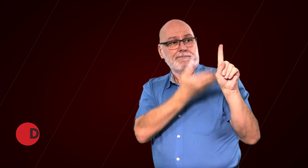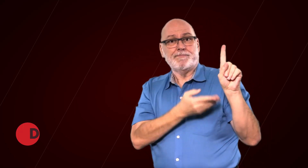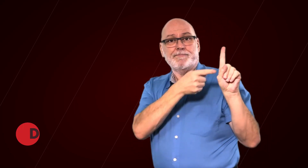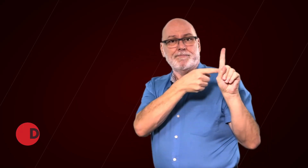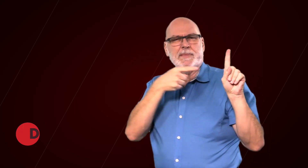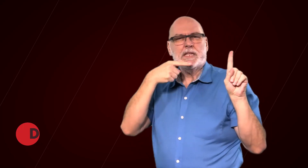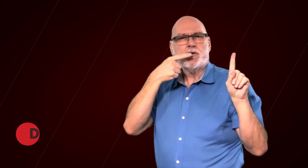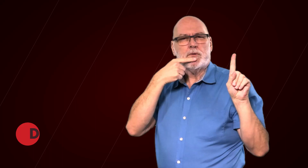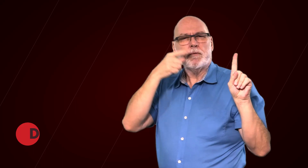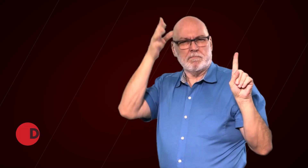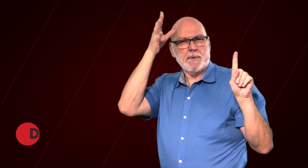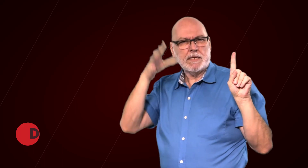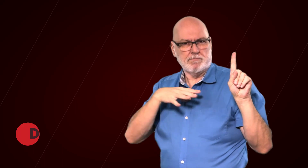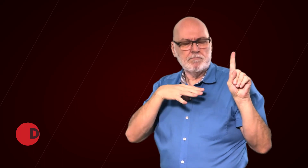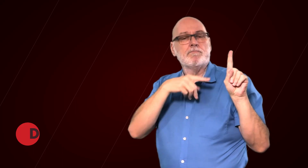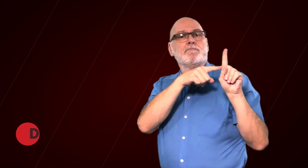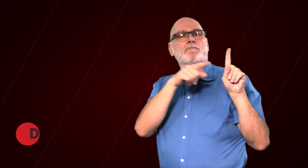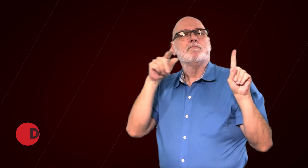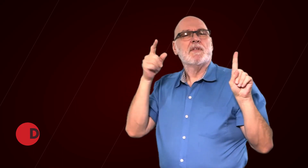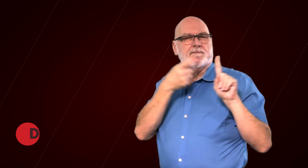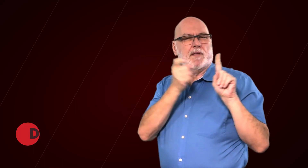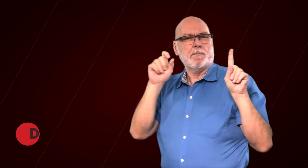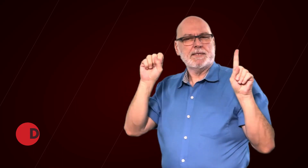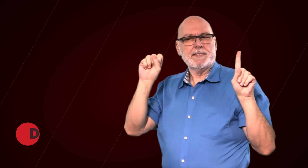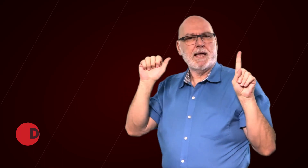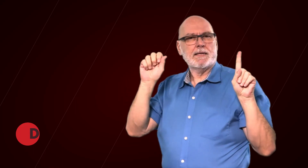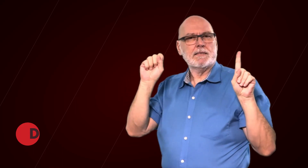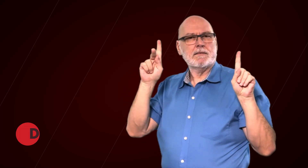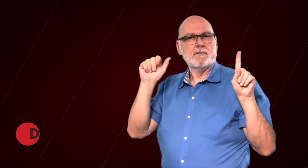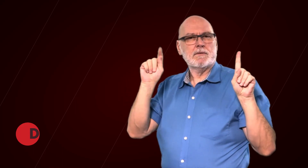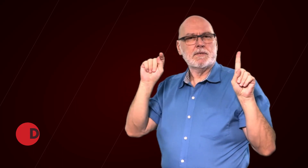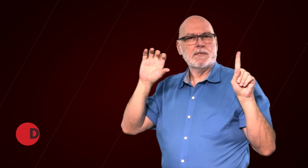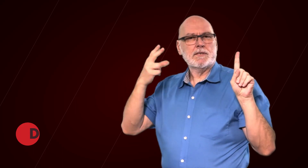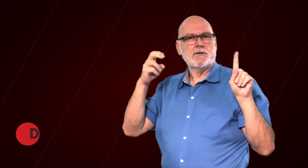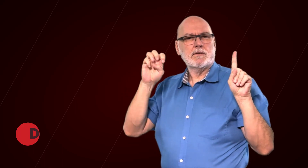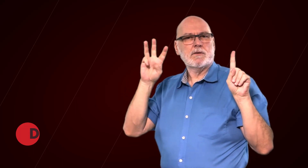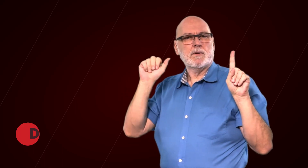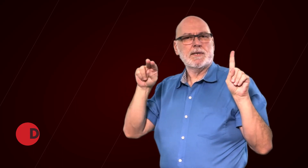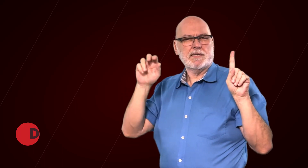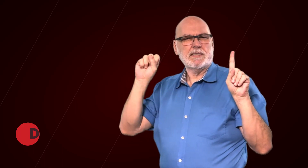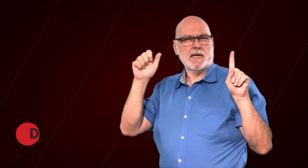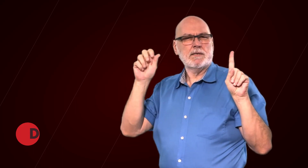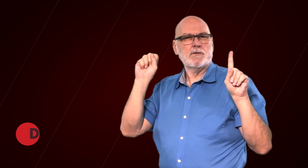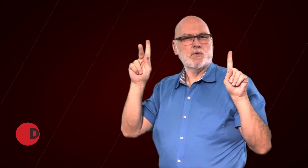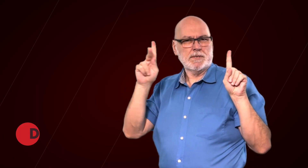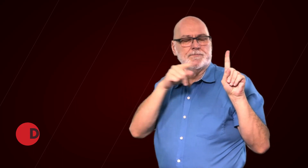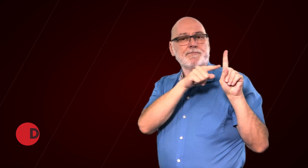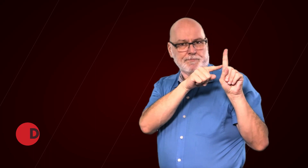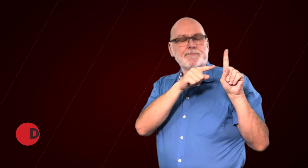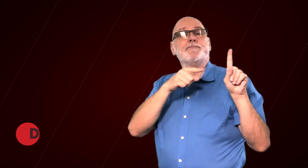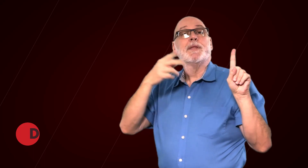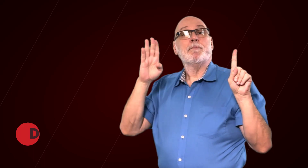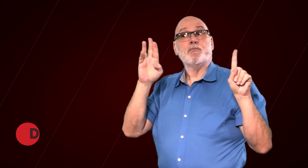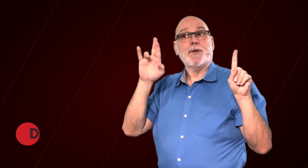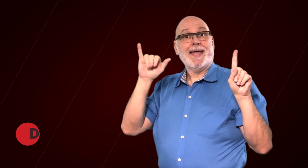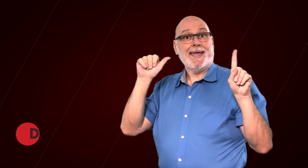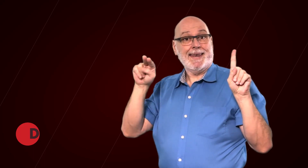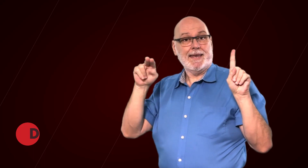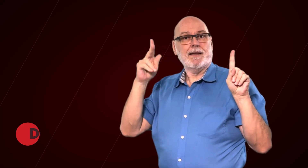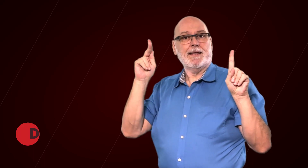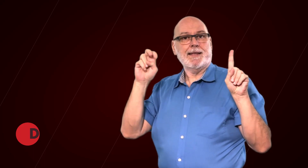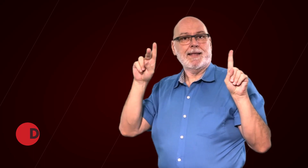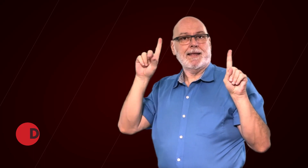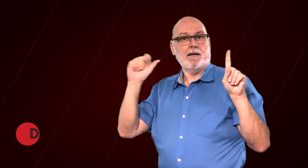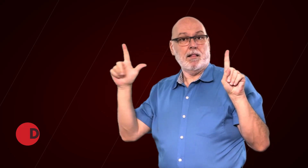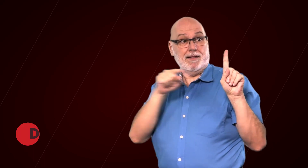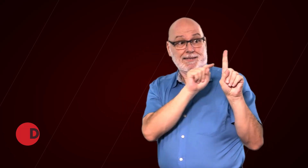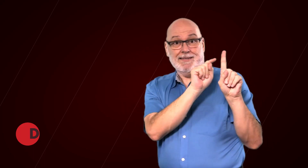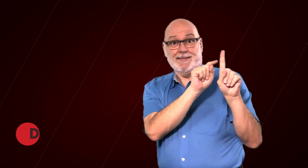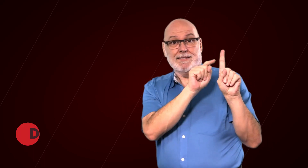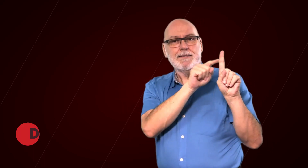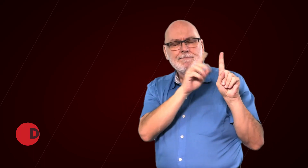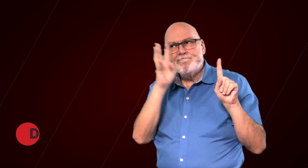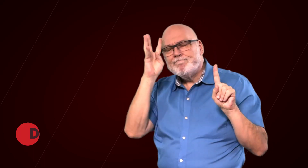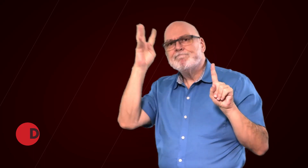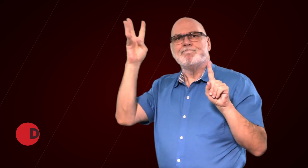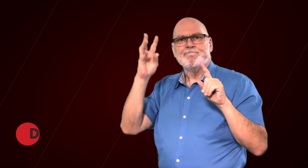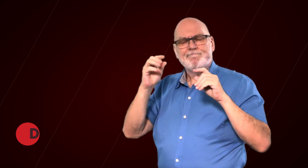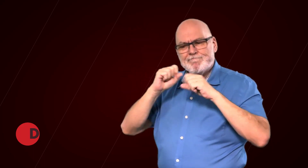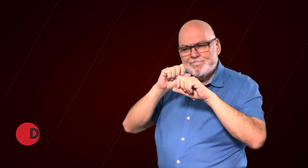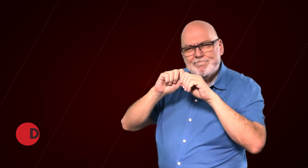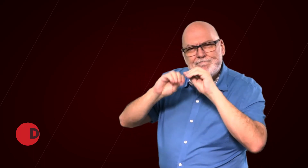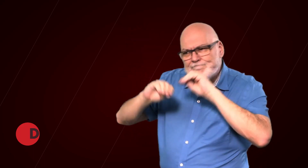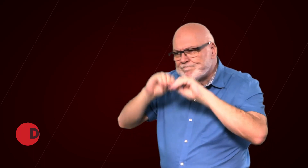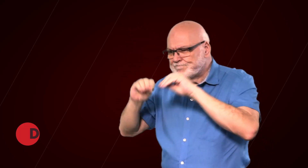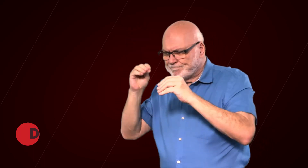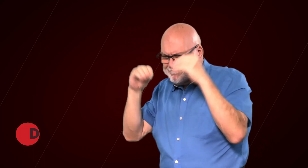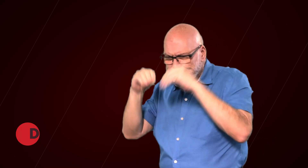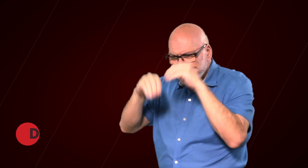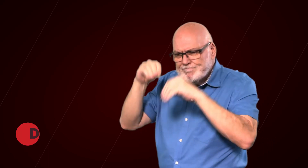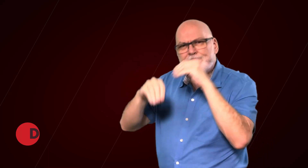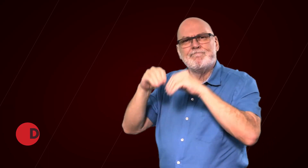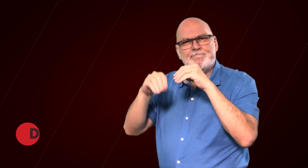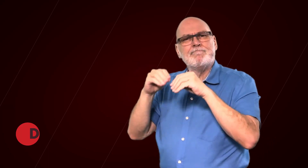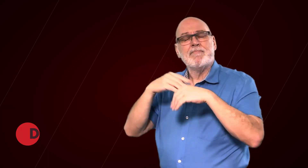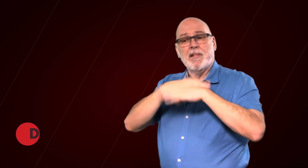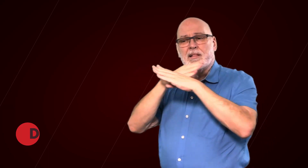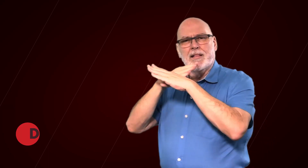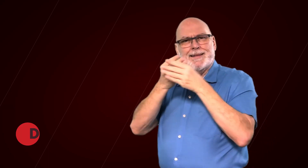A hearing man from Saskatchewan, Brian Kendall, is working on